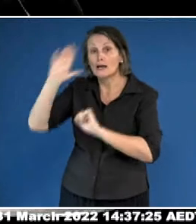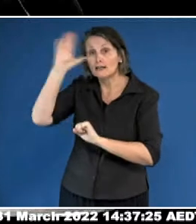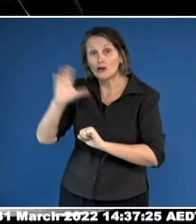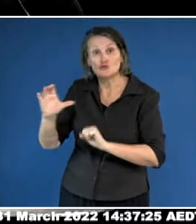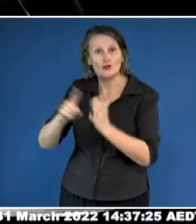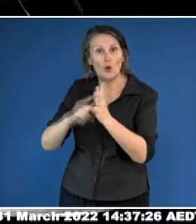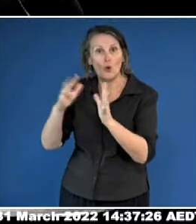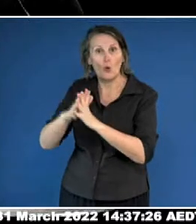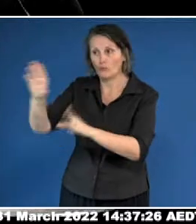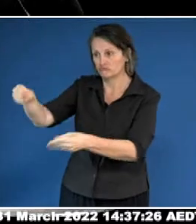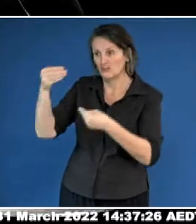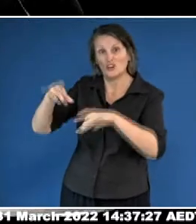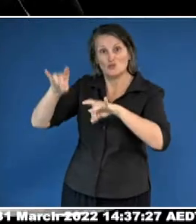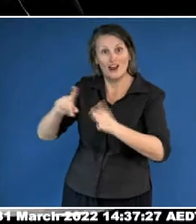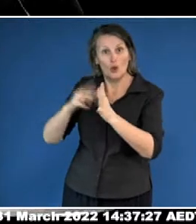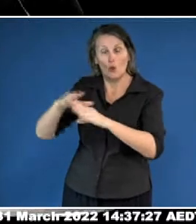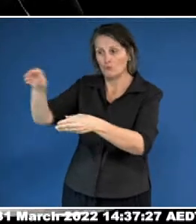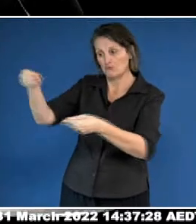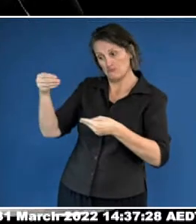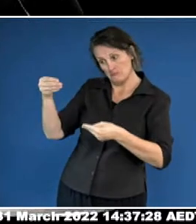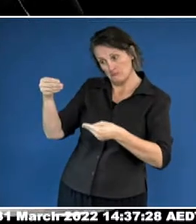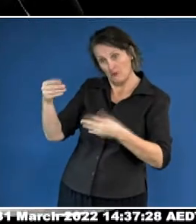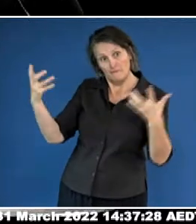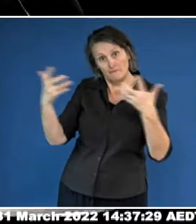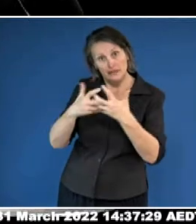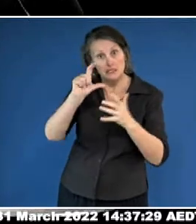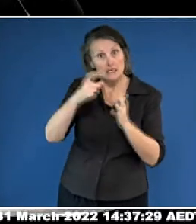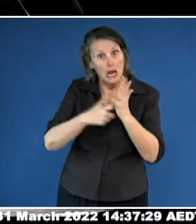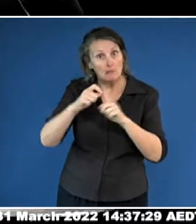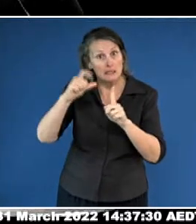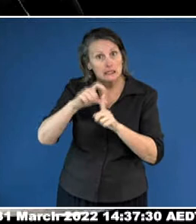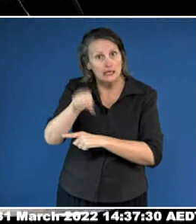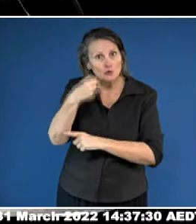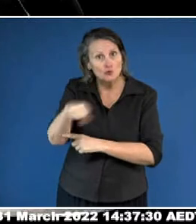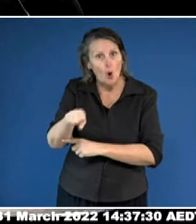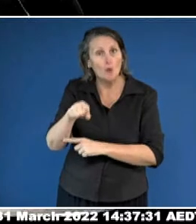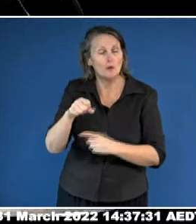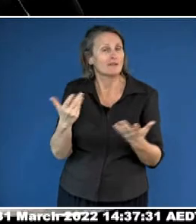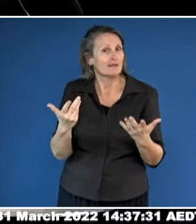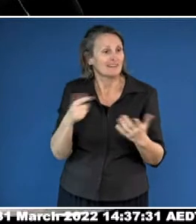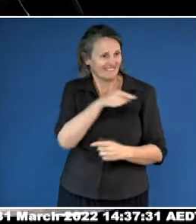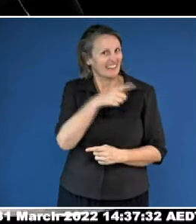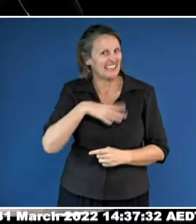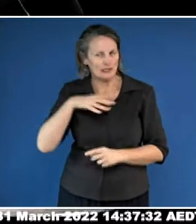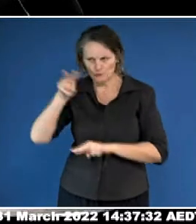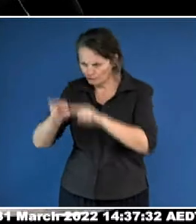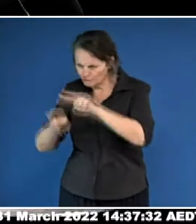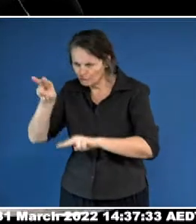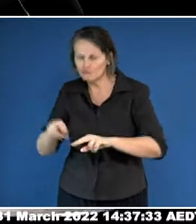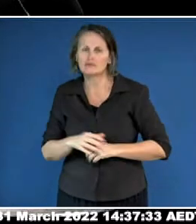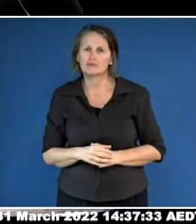I really think that we can never, you know, prevent specific forms of violence if the law